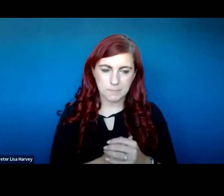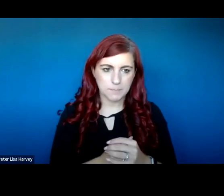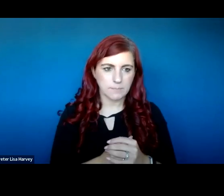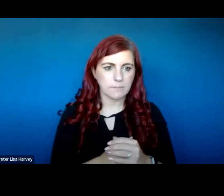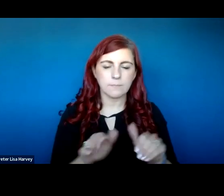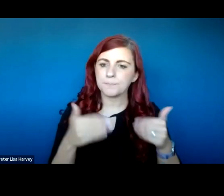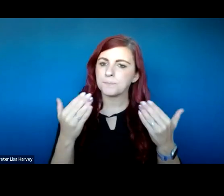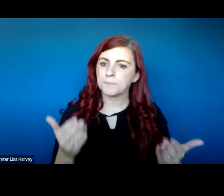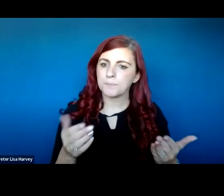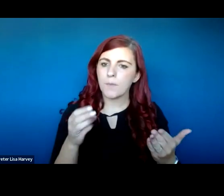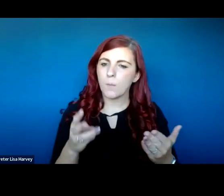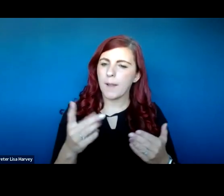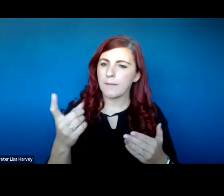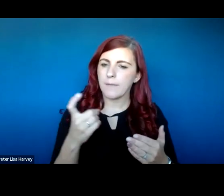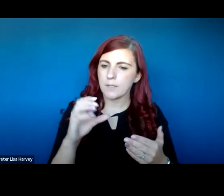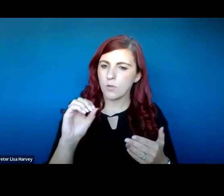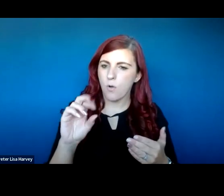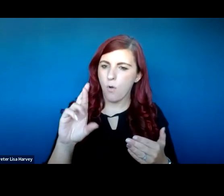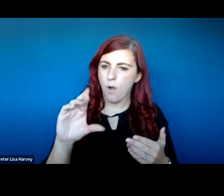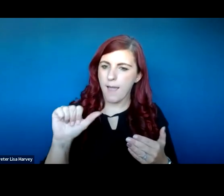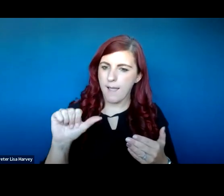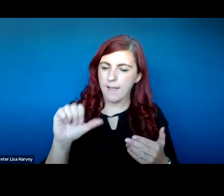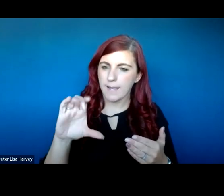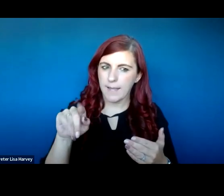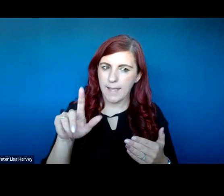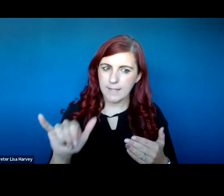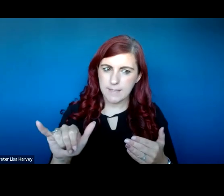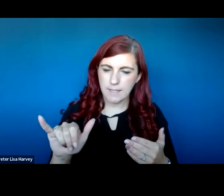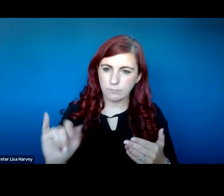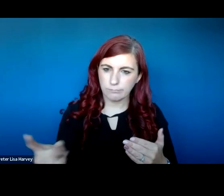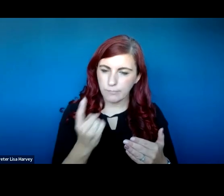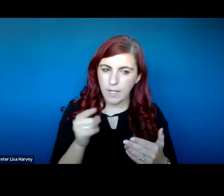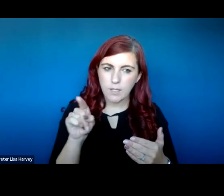Now I'm going to invite Orla Casey up, who is a student at the Together